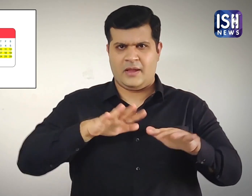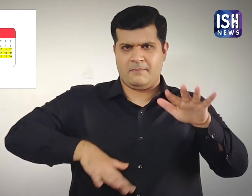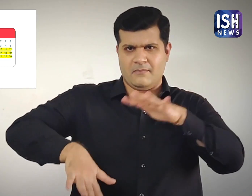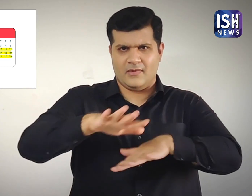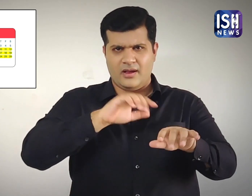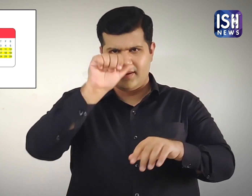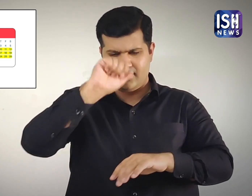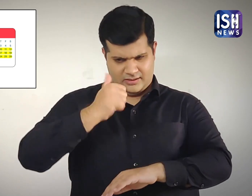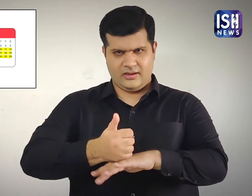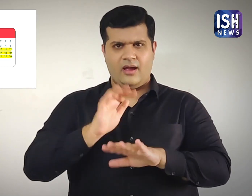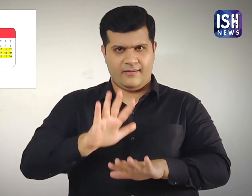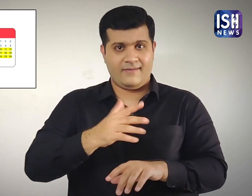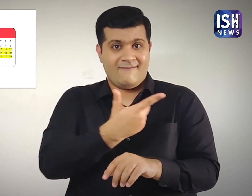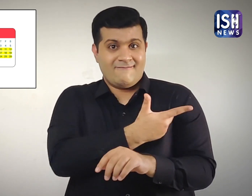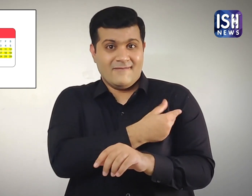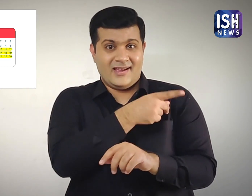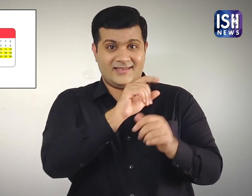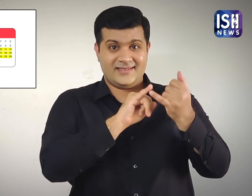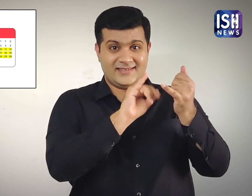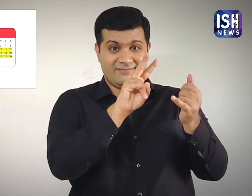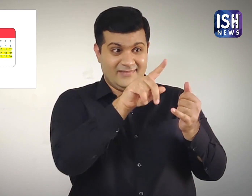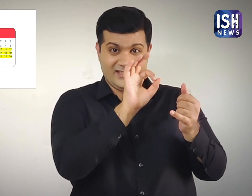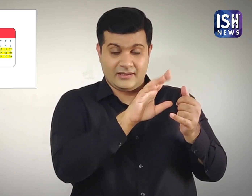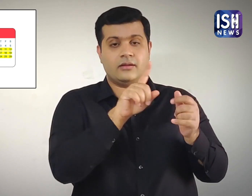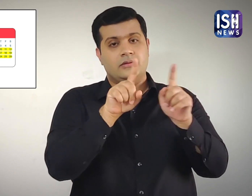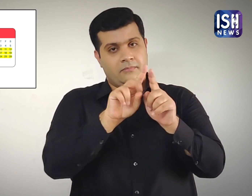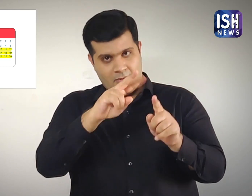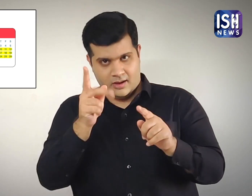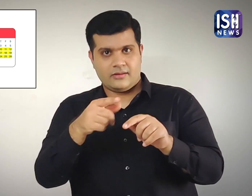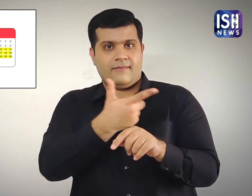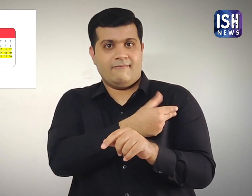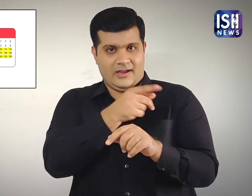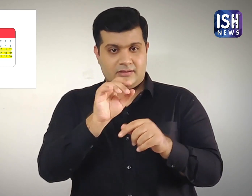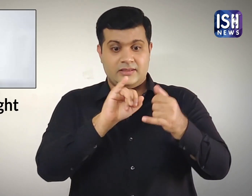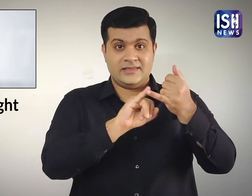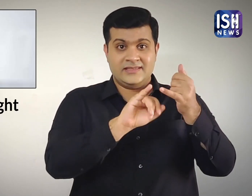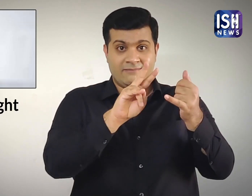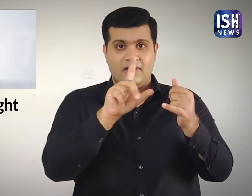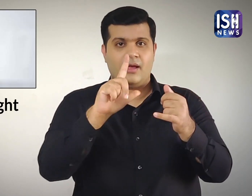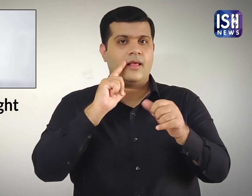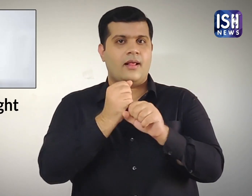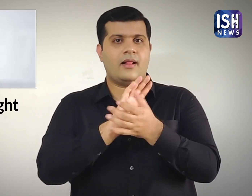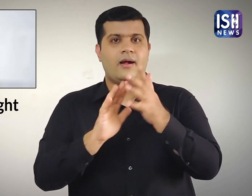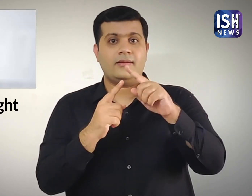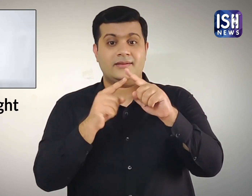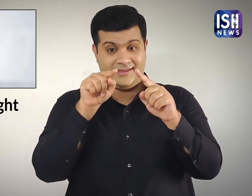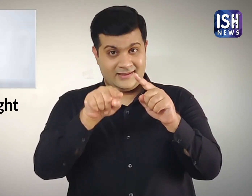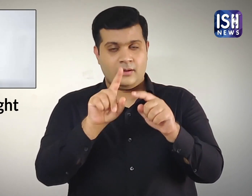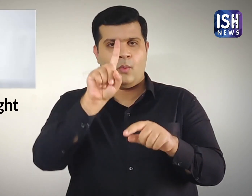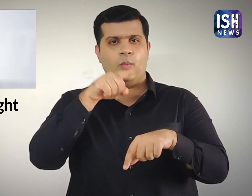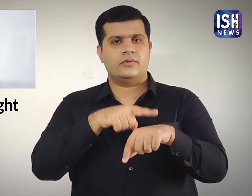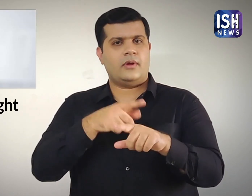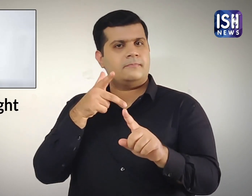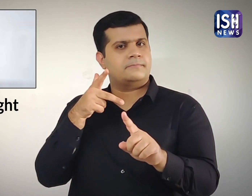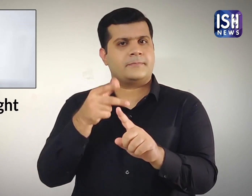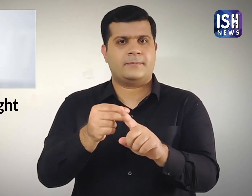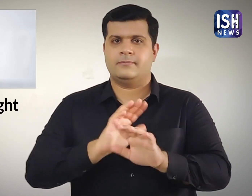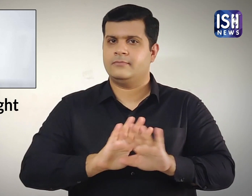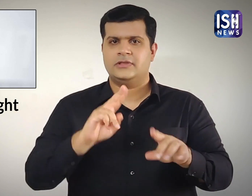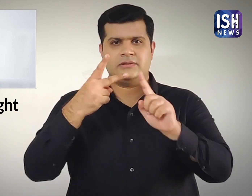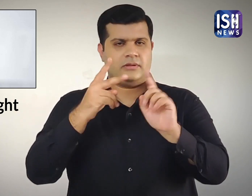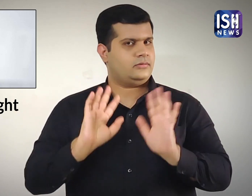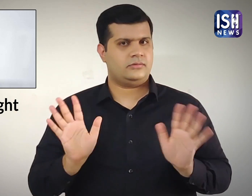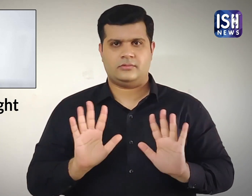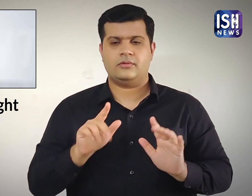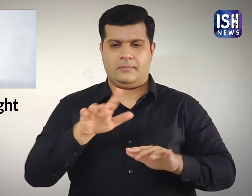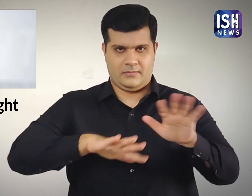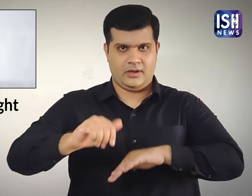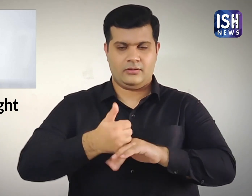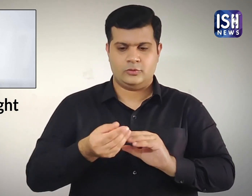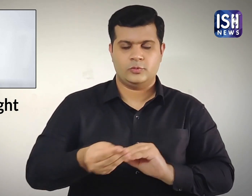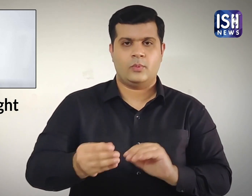There are plans to introduce Sputnik V Light, a single-dose COVID vaccine - soon in India.